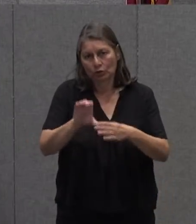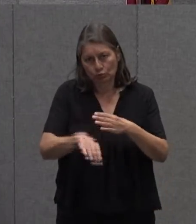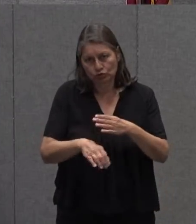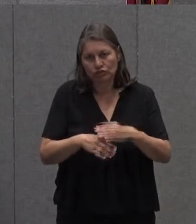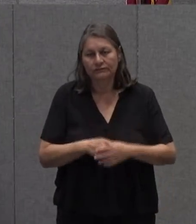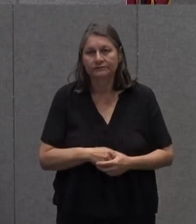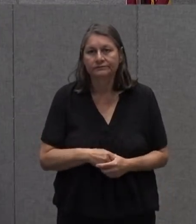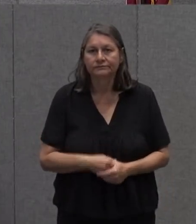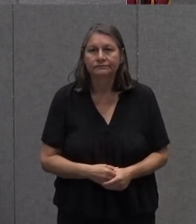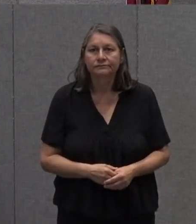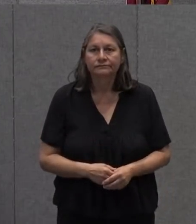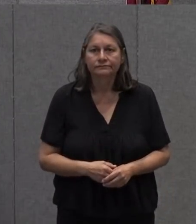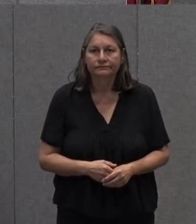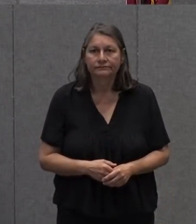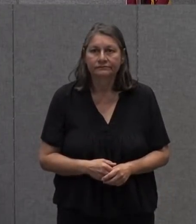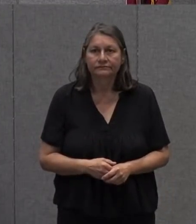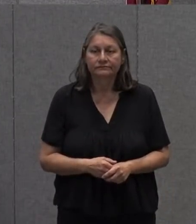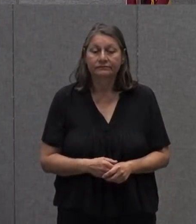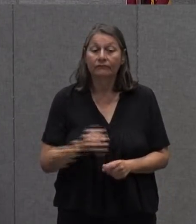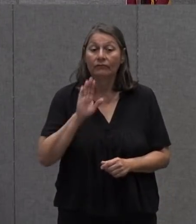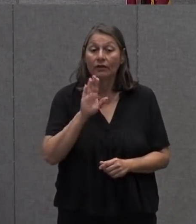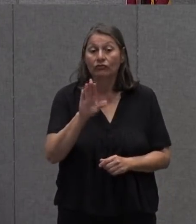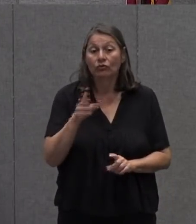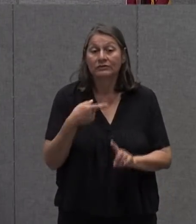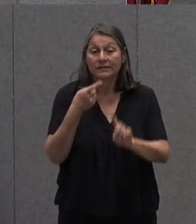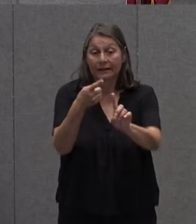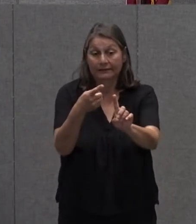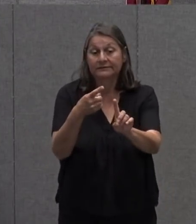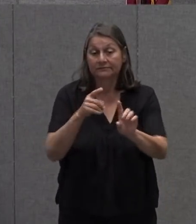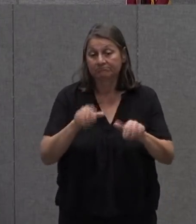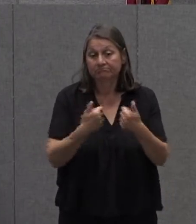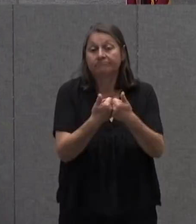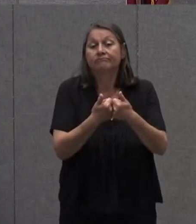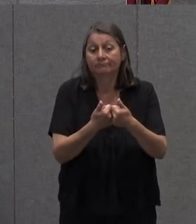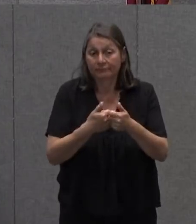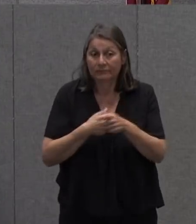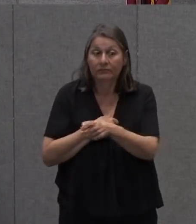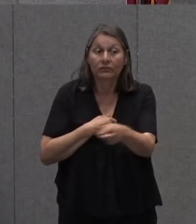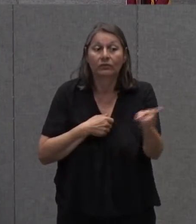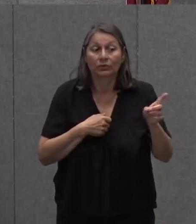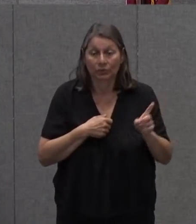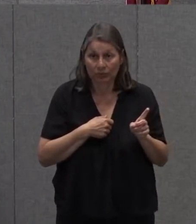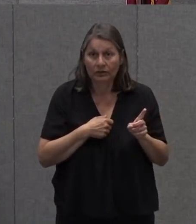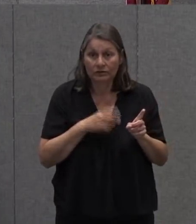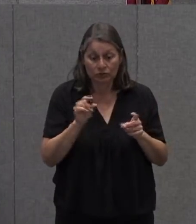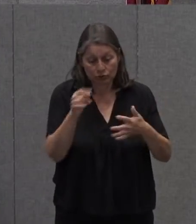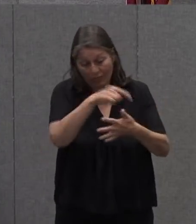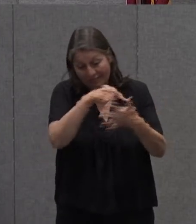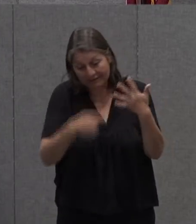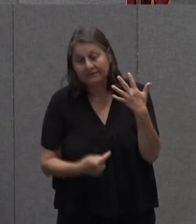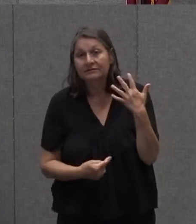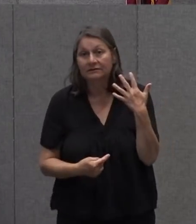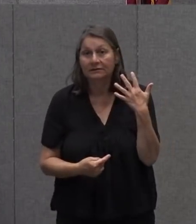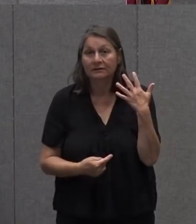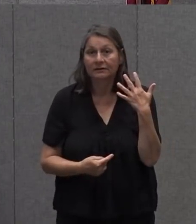So that is your task. That's what I'm challenging you with is to do these. And I hope that when you do them,